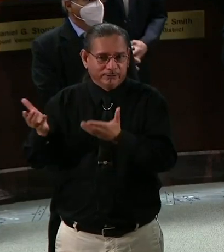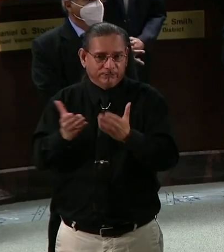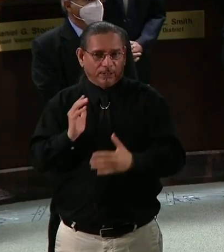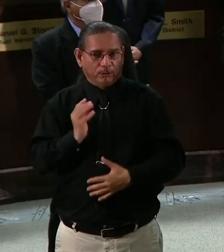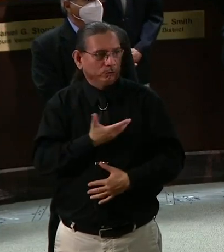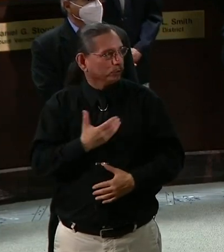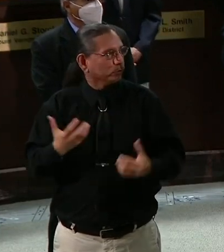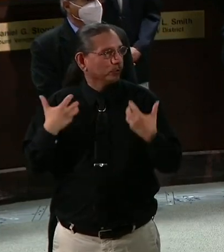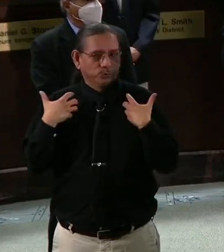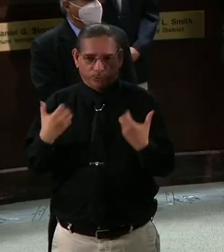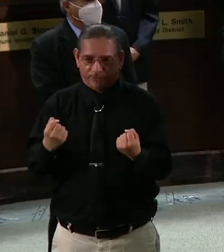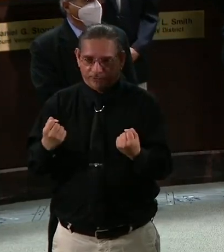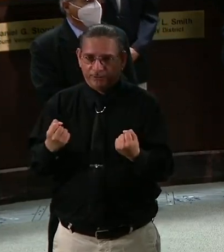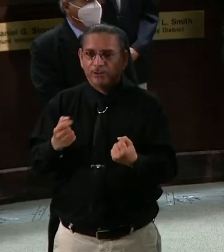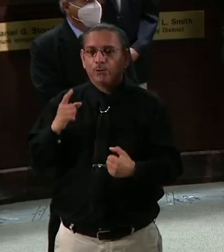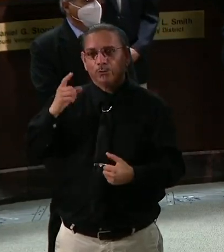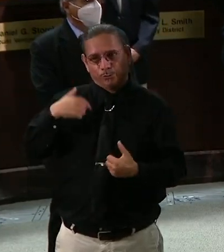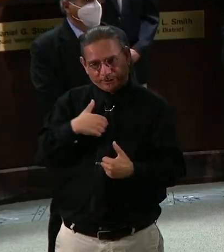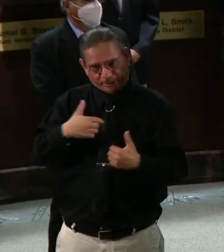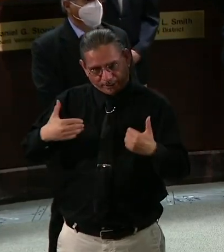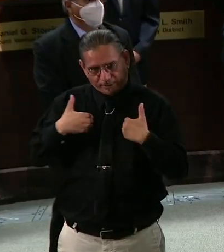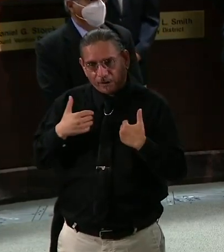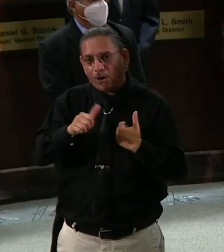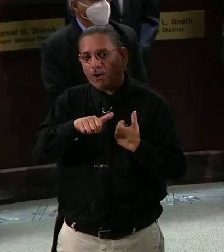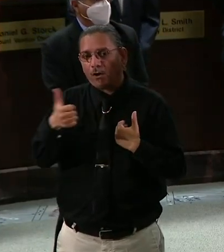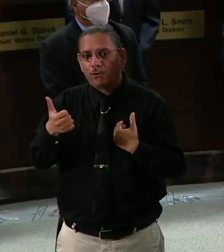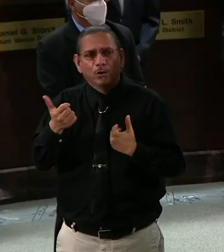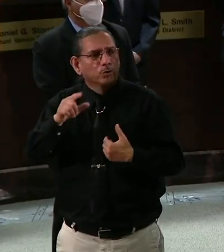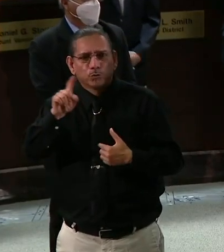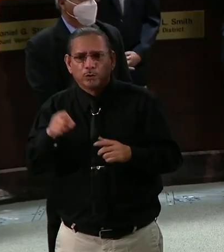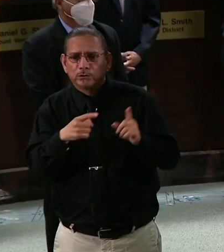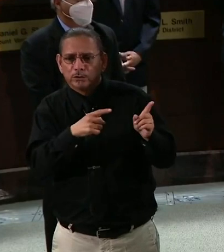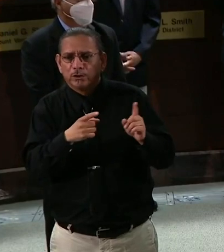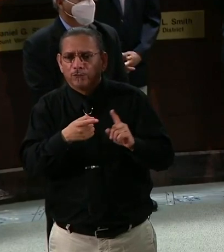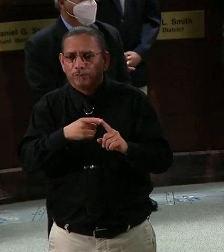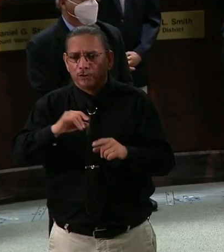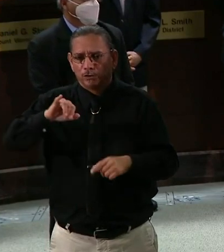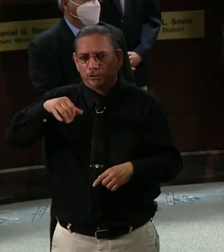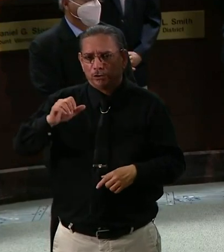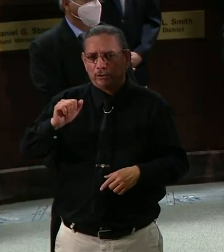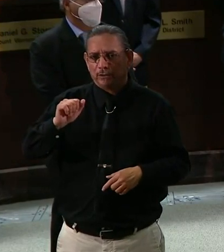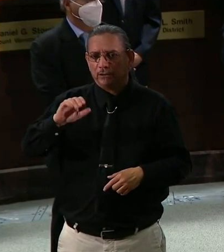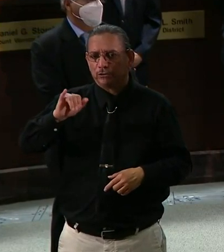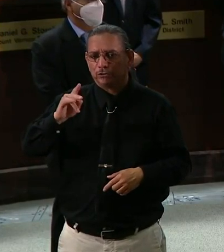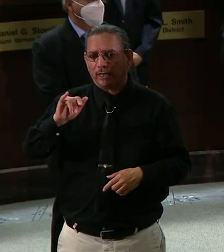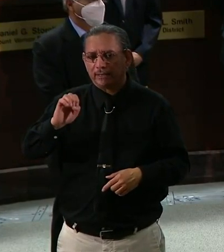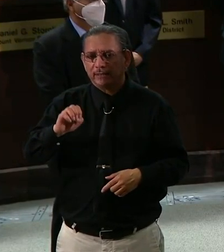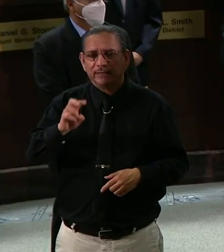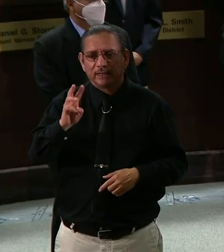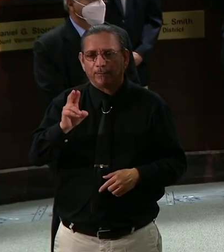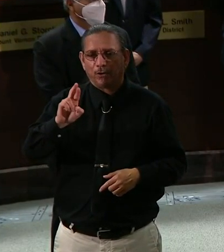MAKES US STRONG. YES OTHER